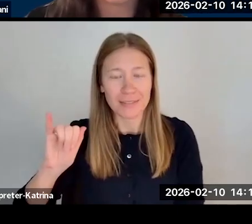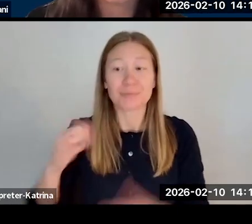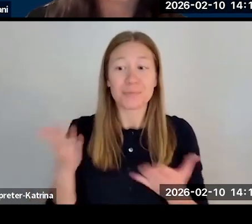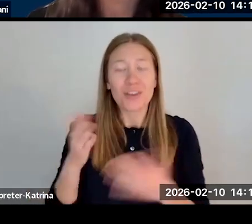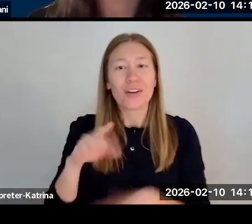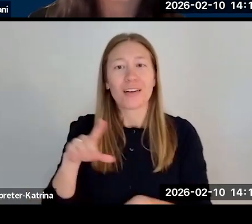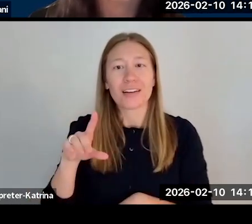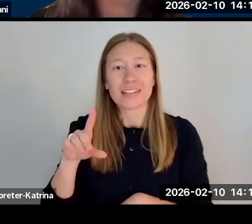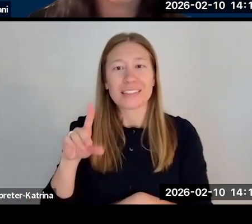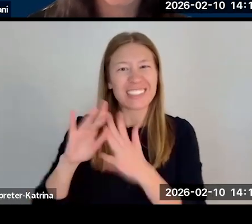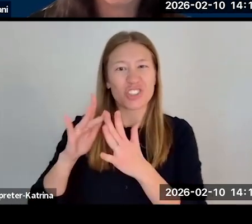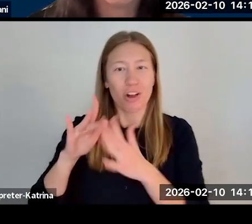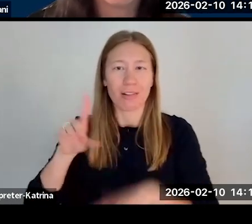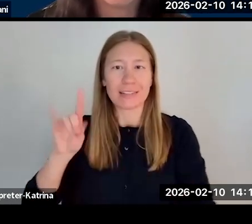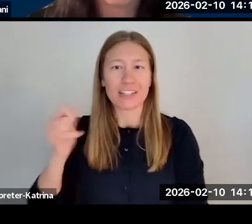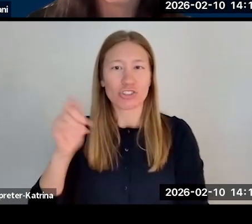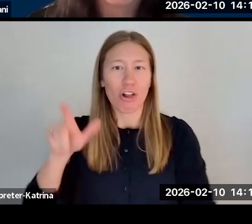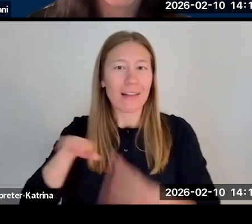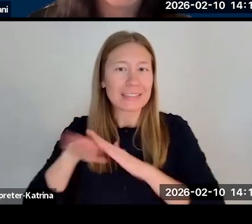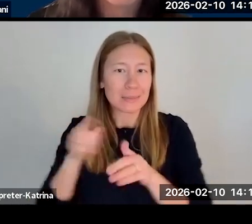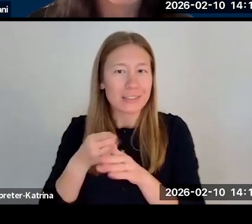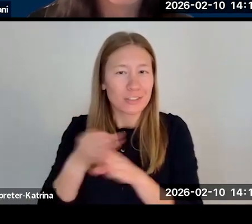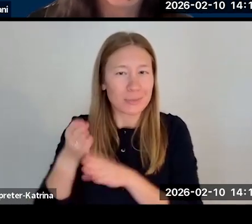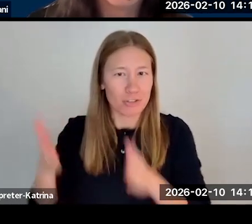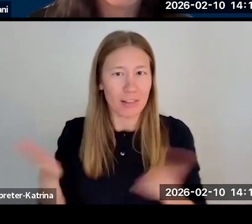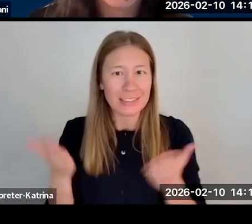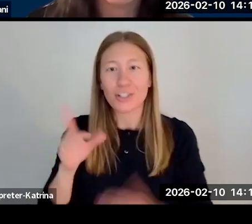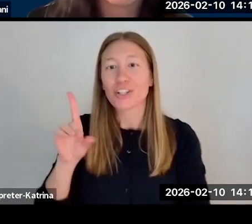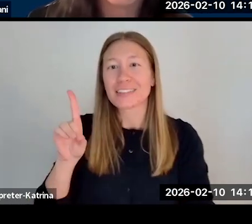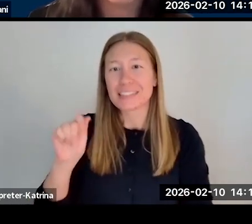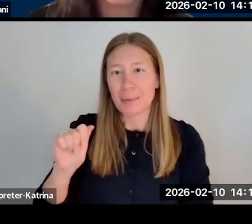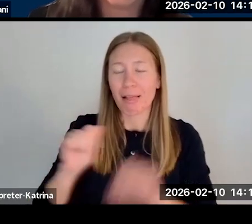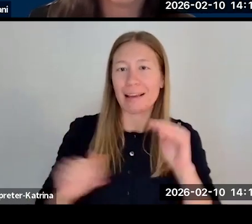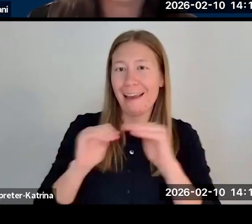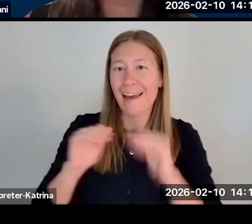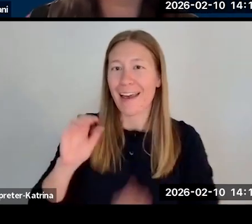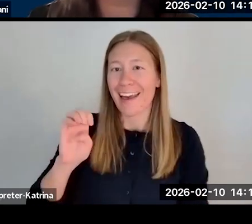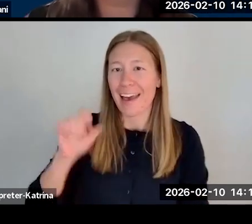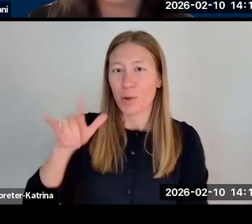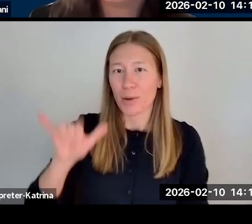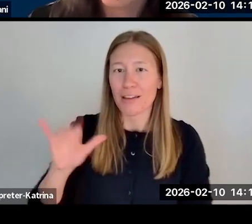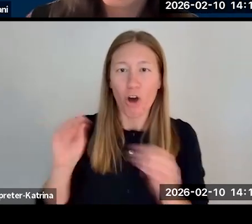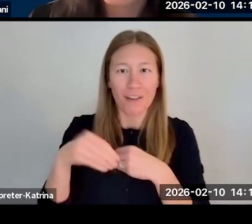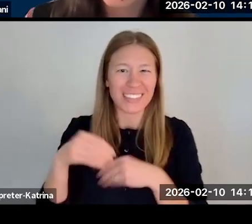Equity Office, which is part of the Equity, Civil Rights and Title IX office here at U of M.